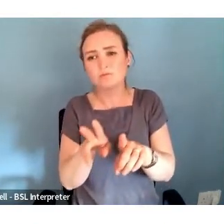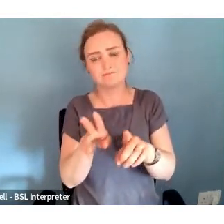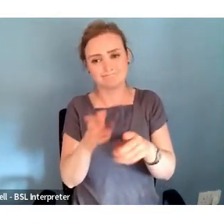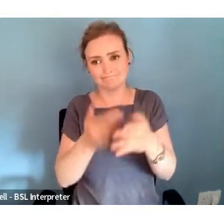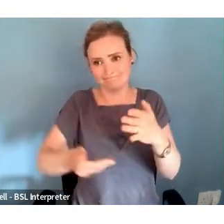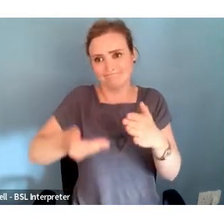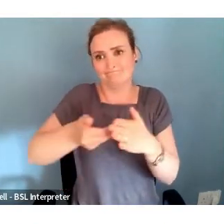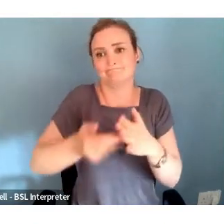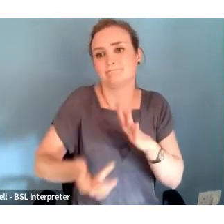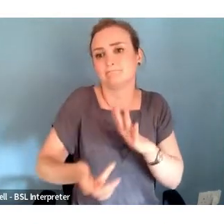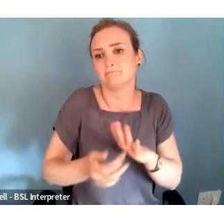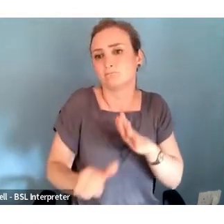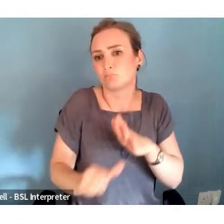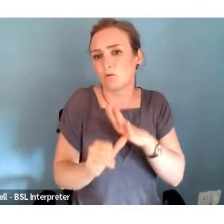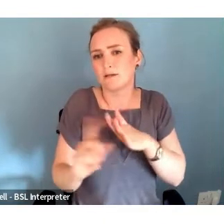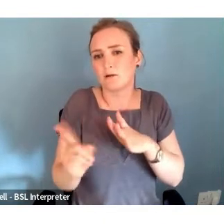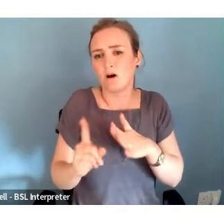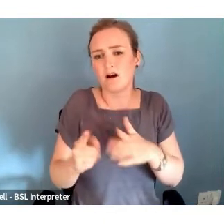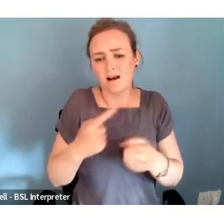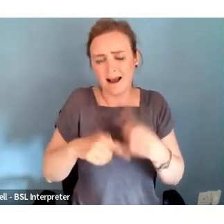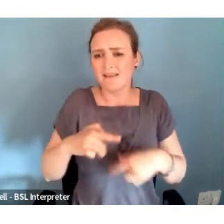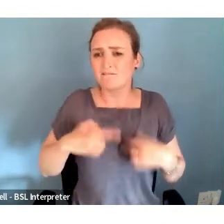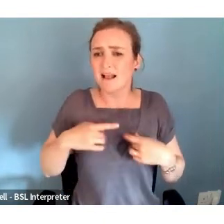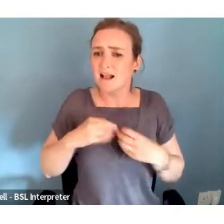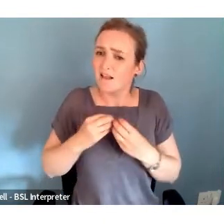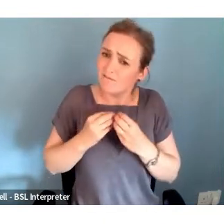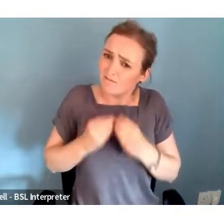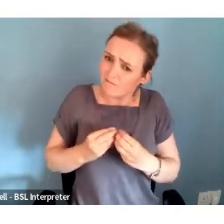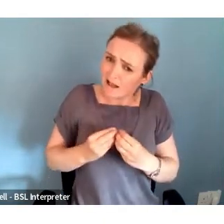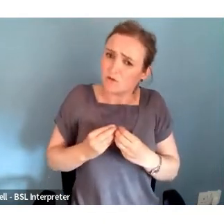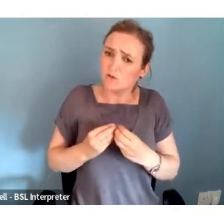make a difference, listened to, can I contribute, is it flexibility.